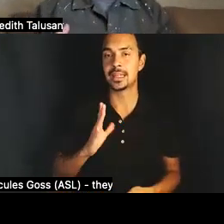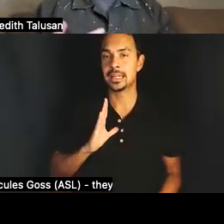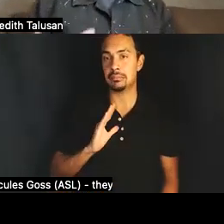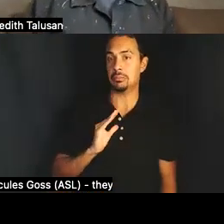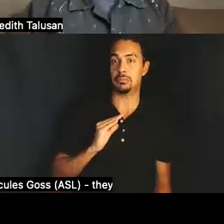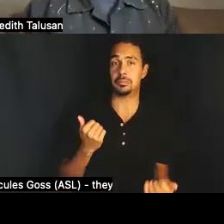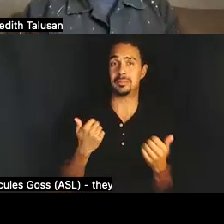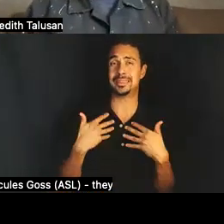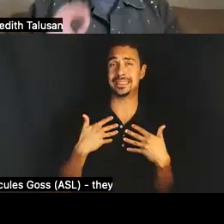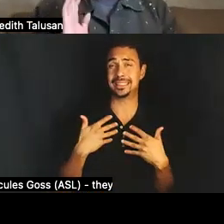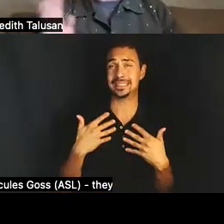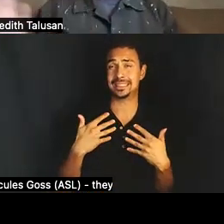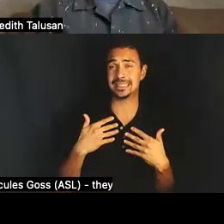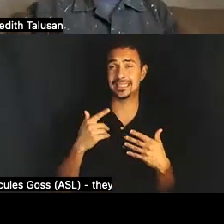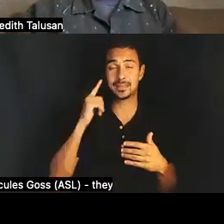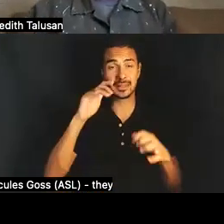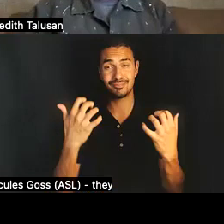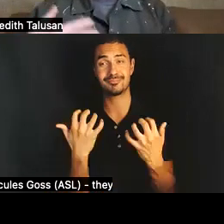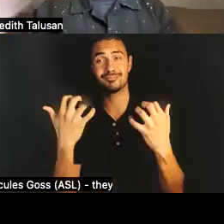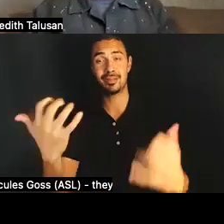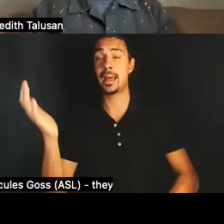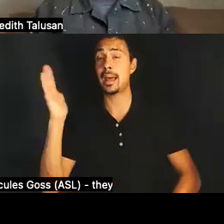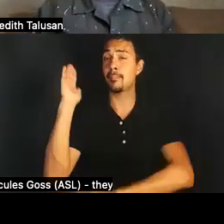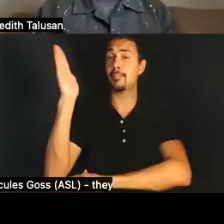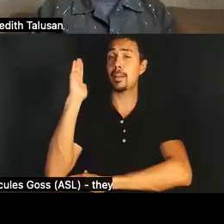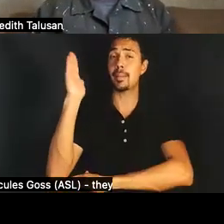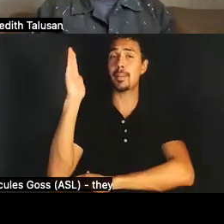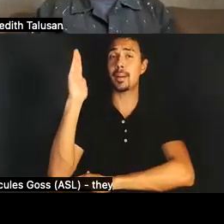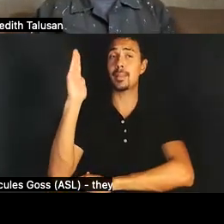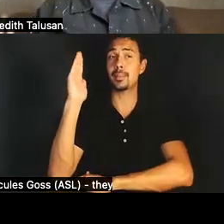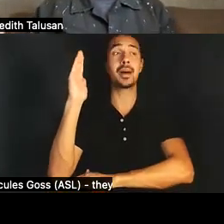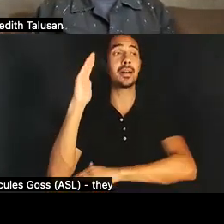and cultivate those conversations and connections. Sometimes it feels intimidating. Especially after you finish